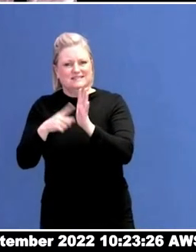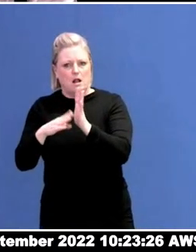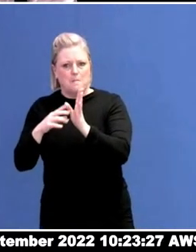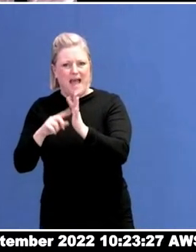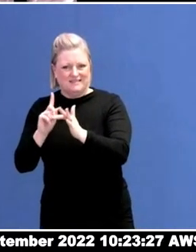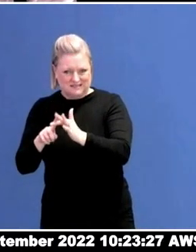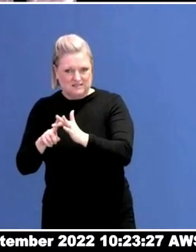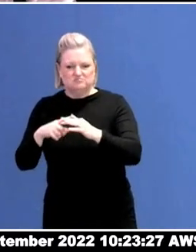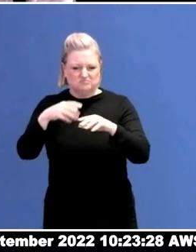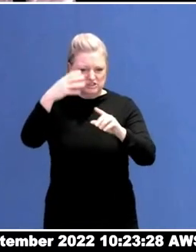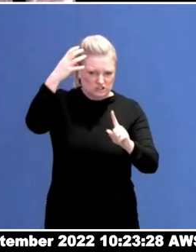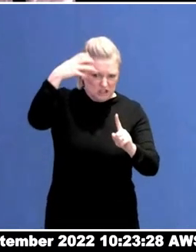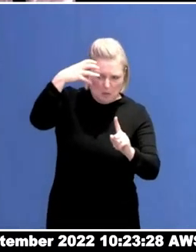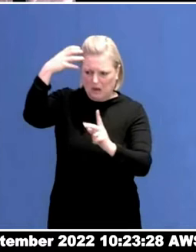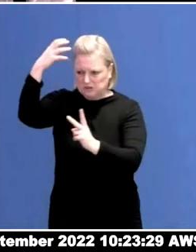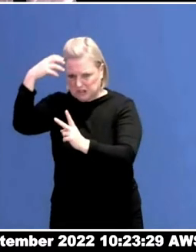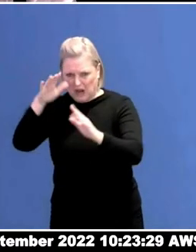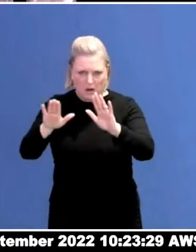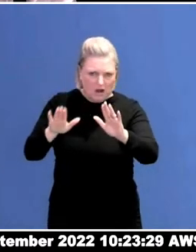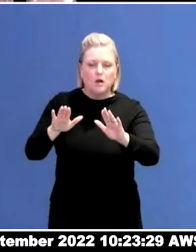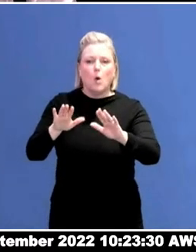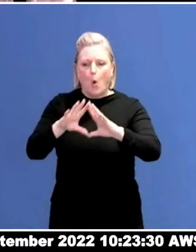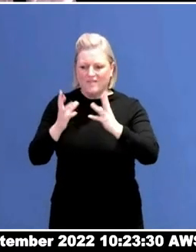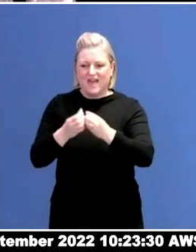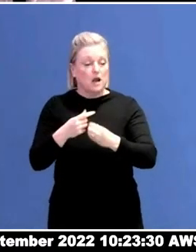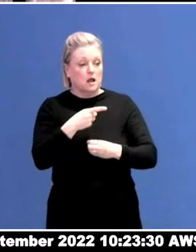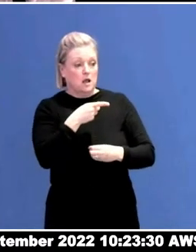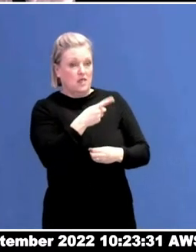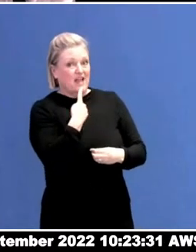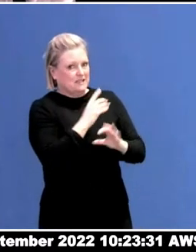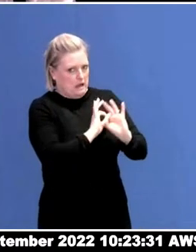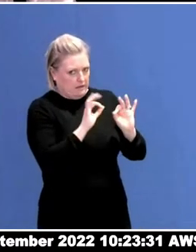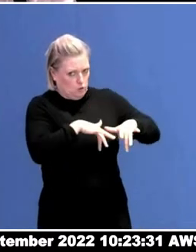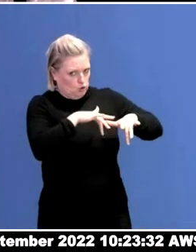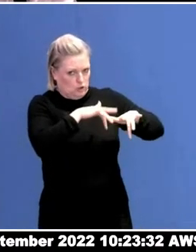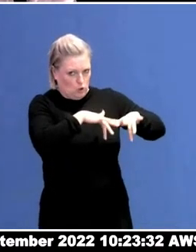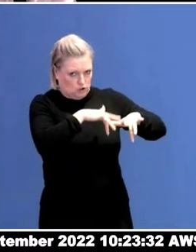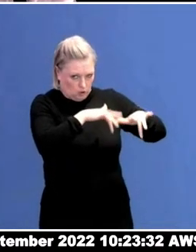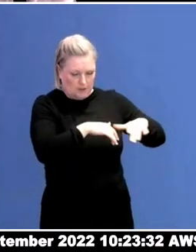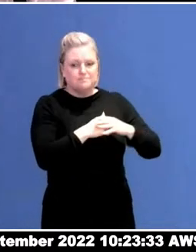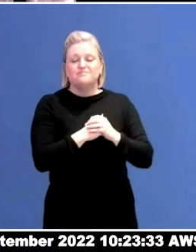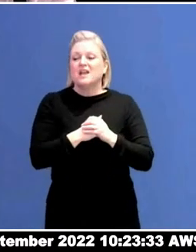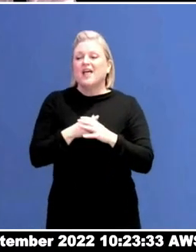And then I think you said that although nothing was said by the police at that time, something was said later.